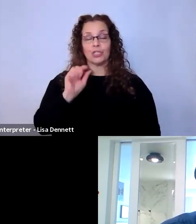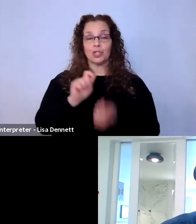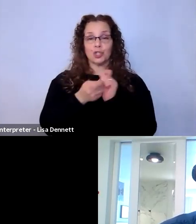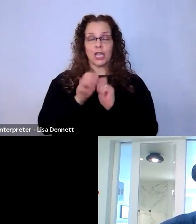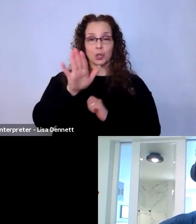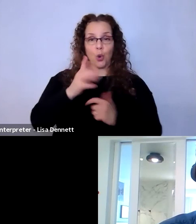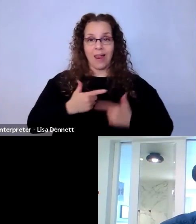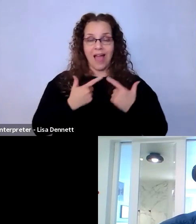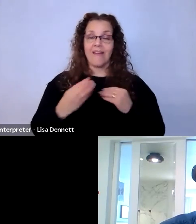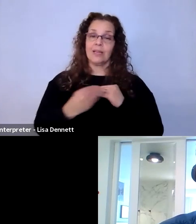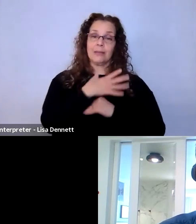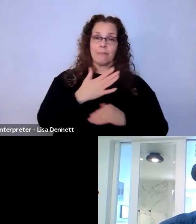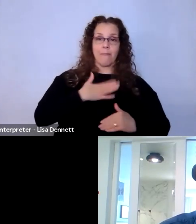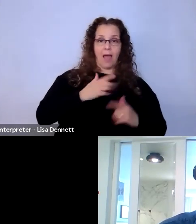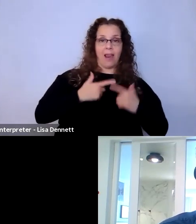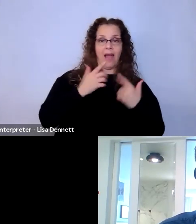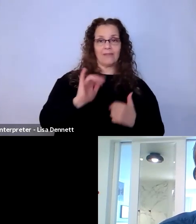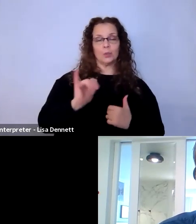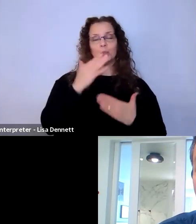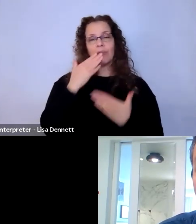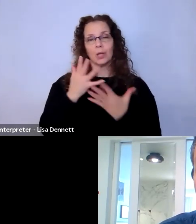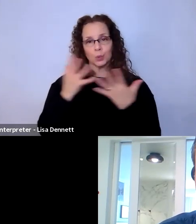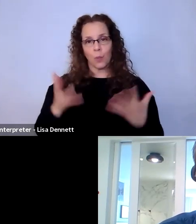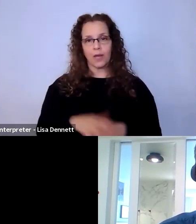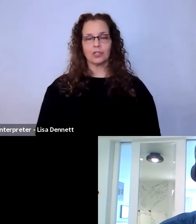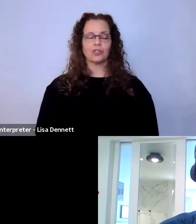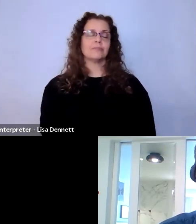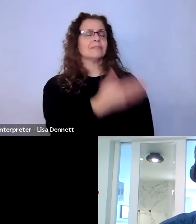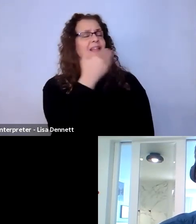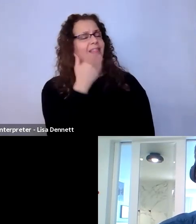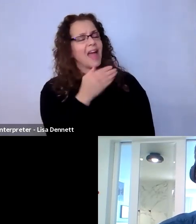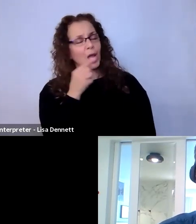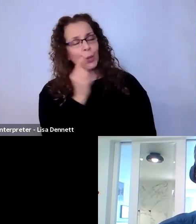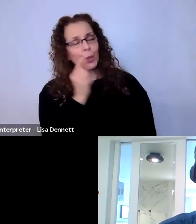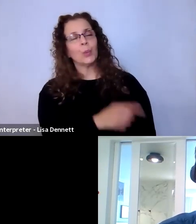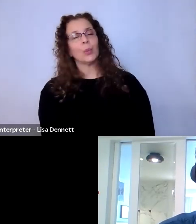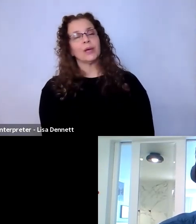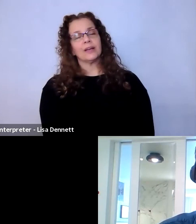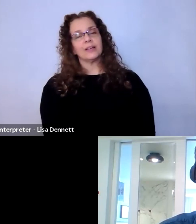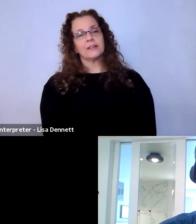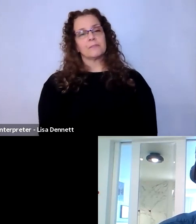as well, so thank you so much. Joe Devon: Thank you jenna listen i'm gonna we got one more thing come in